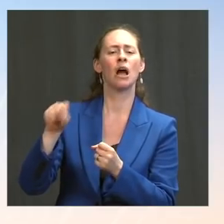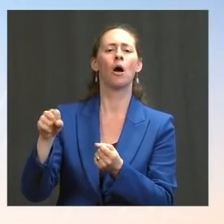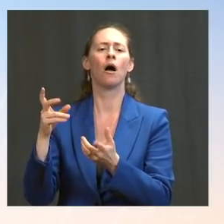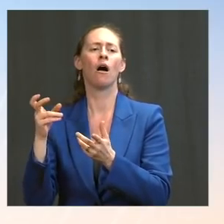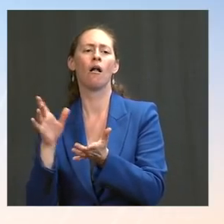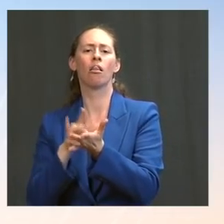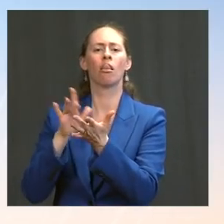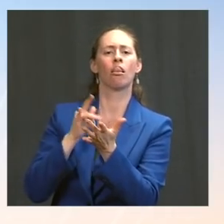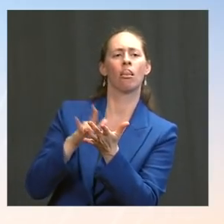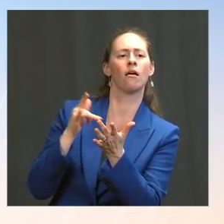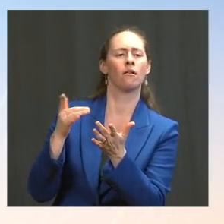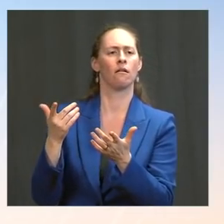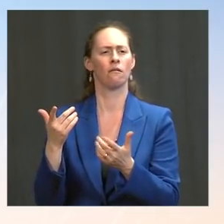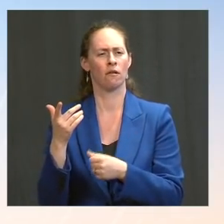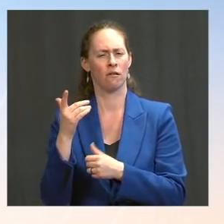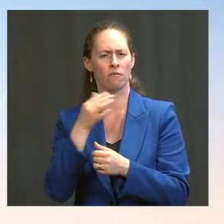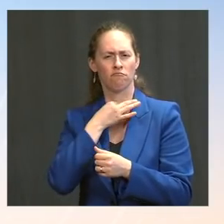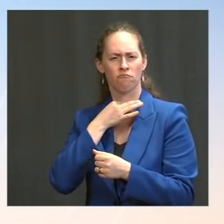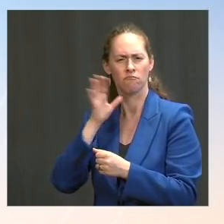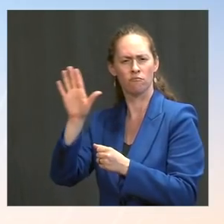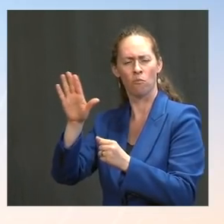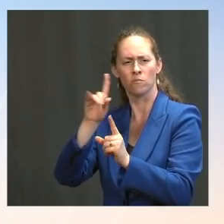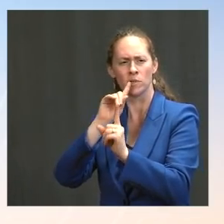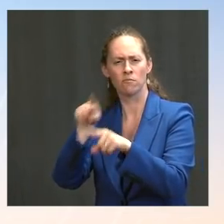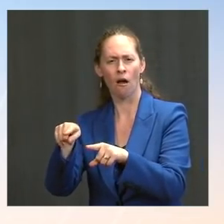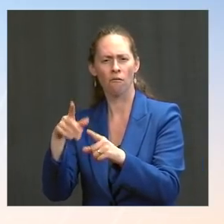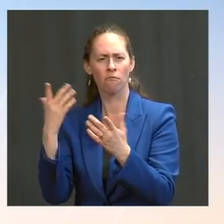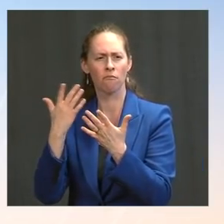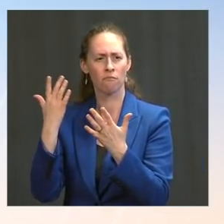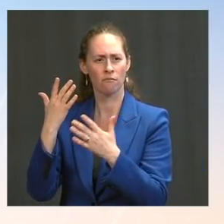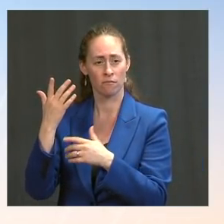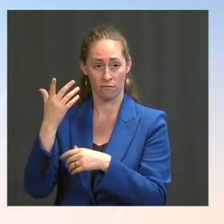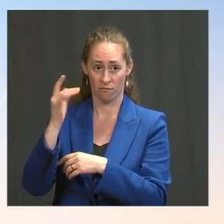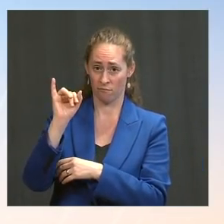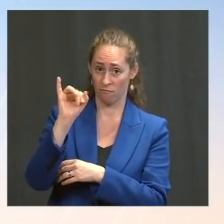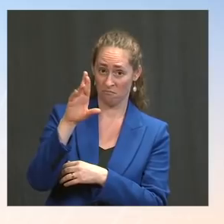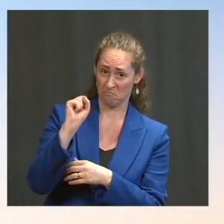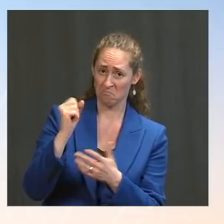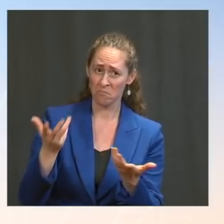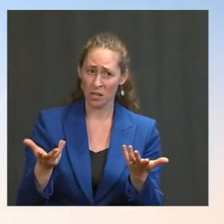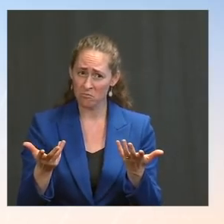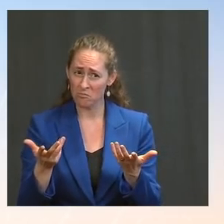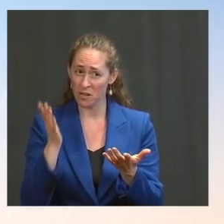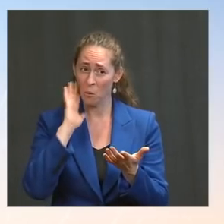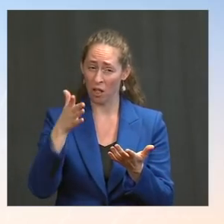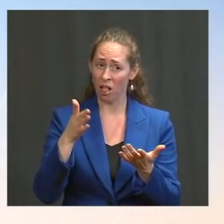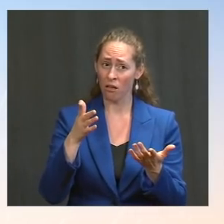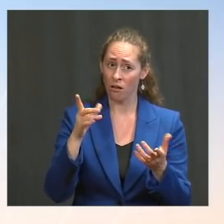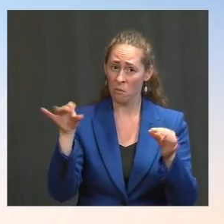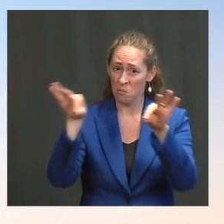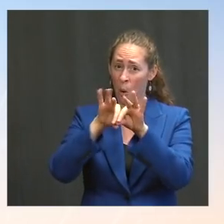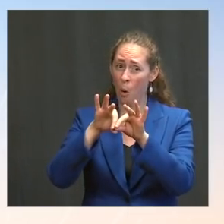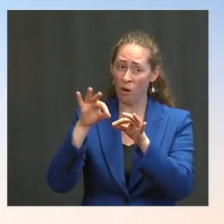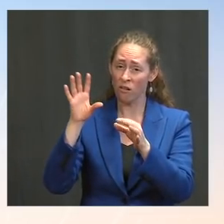They cite a lot of concerns, one of which is that they think that this -- it raises the possibility of abuse by the IRS. I'm just wondering